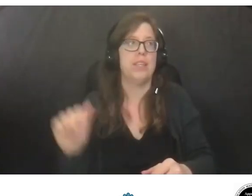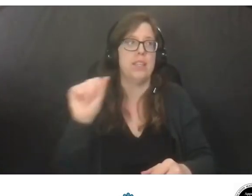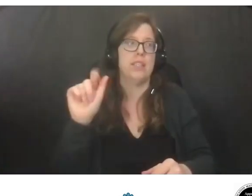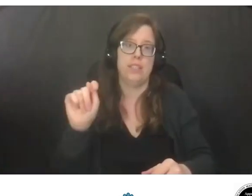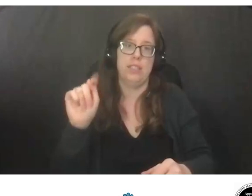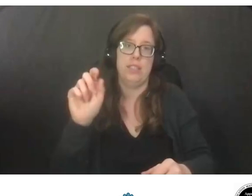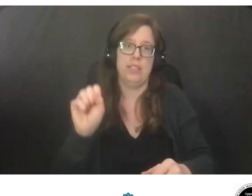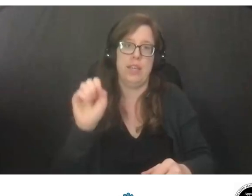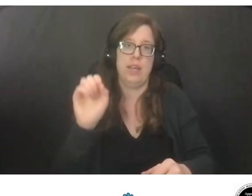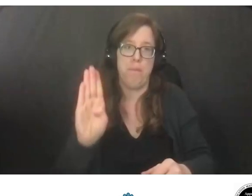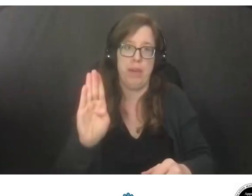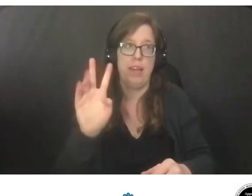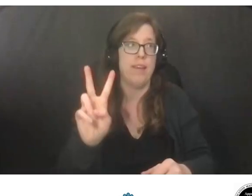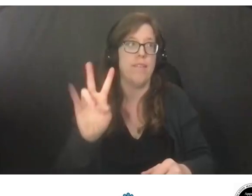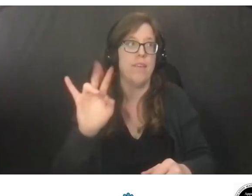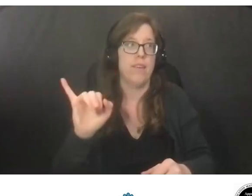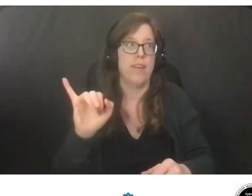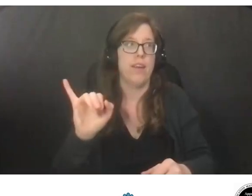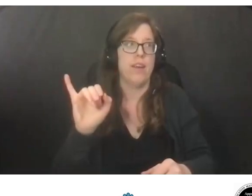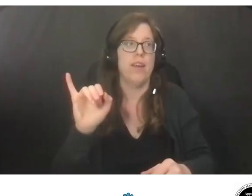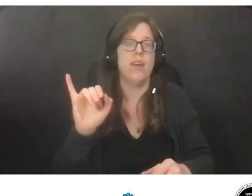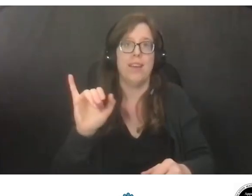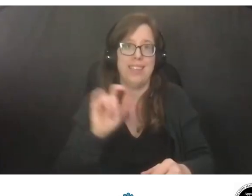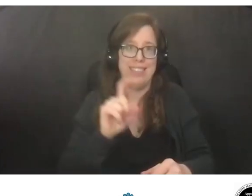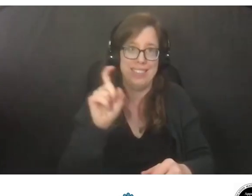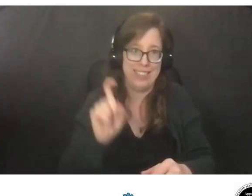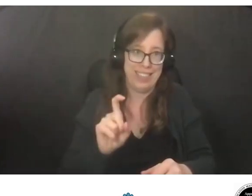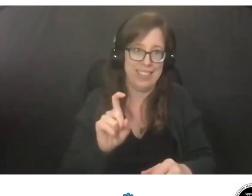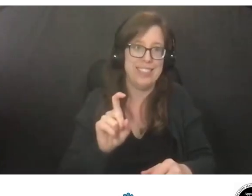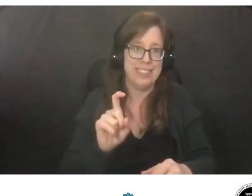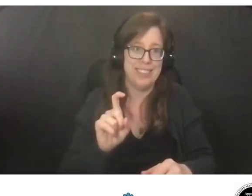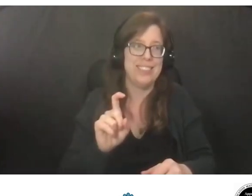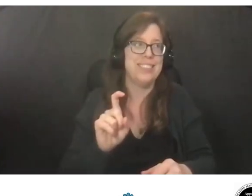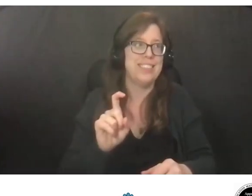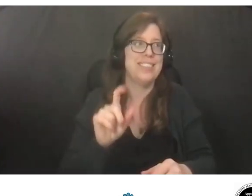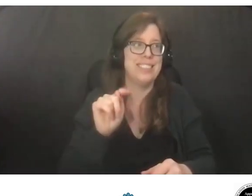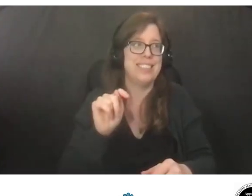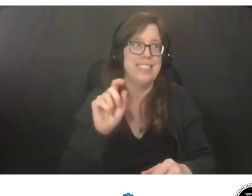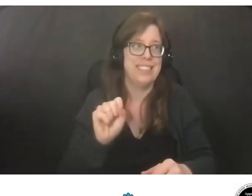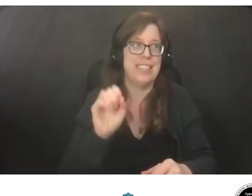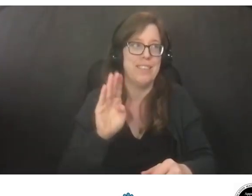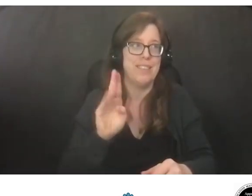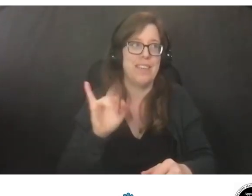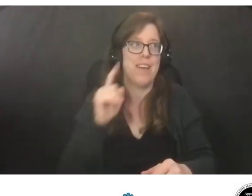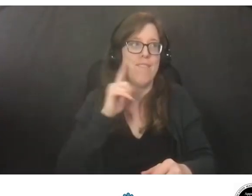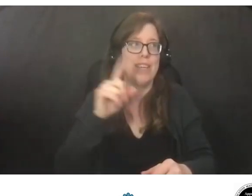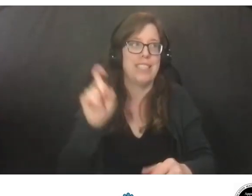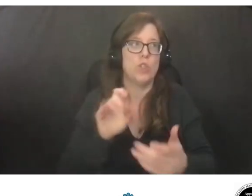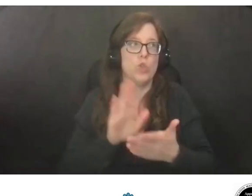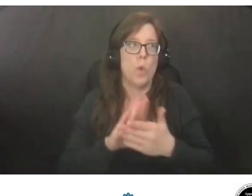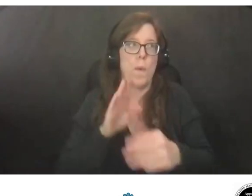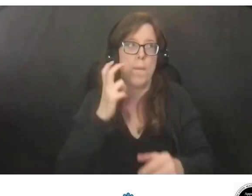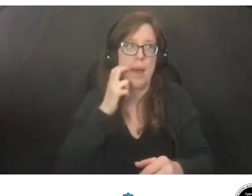at tsbvi, like Texas School for the Blind, Visually Impaired tsbvi.edu.